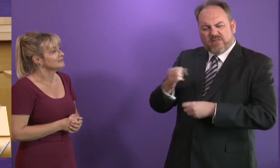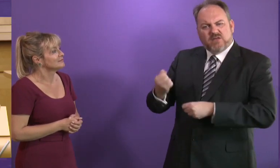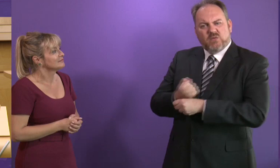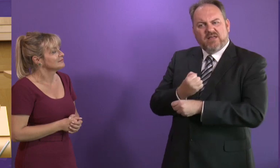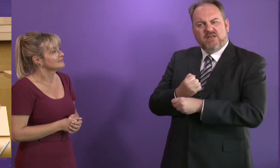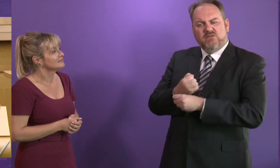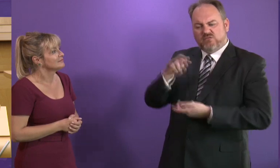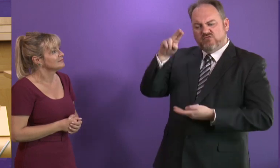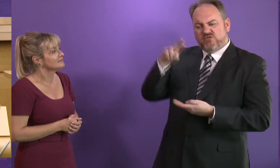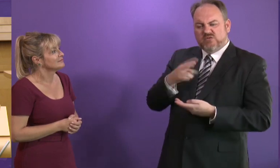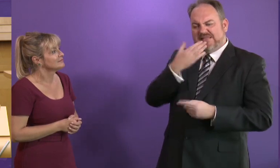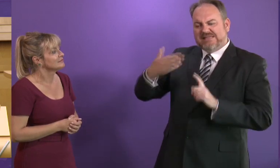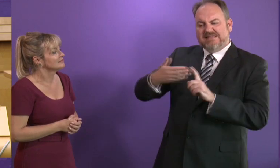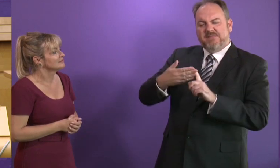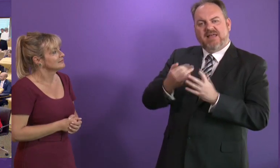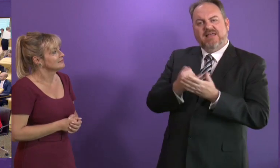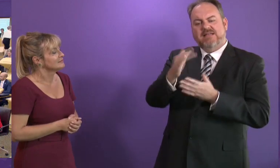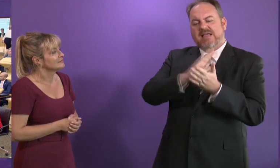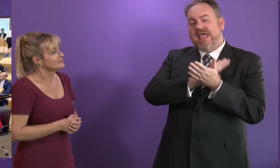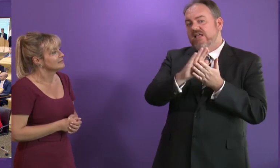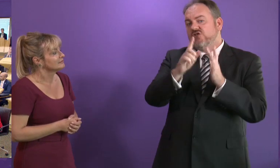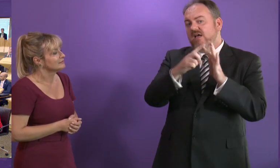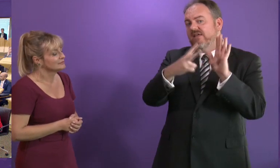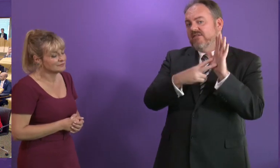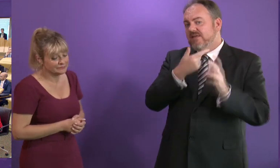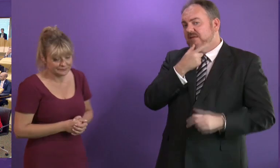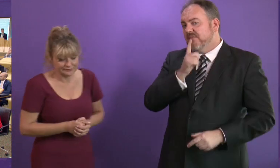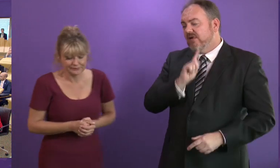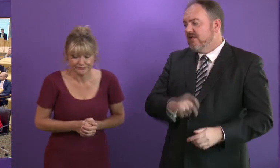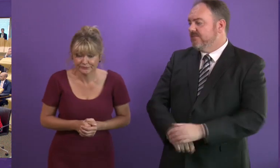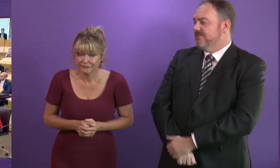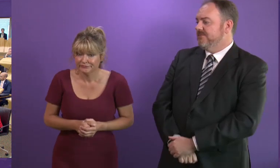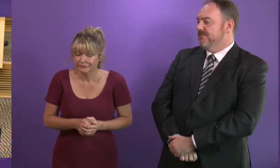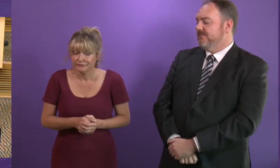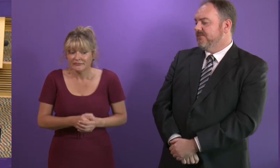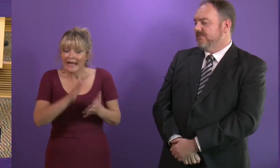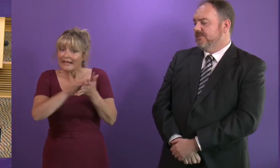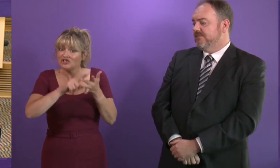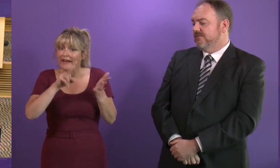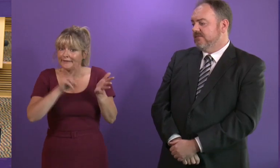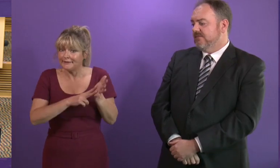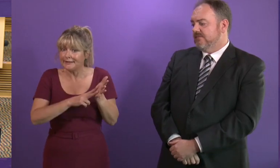The First Minister (Nicola Sturgeon): We are providing third sector funding of more than £2 million over three years to support